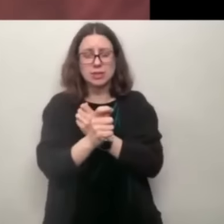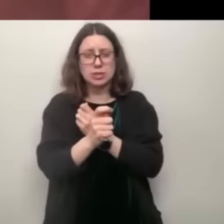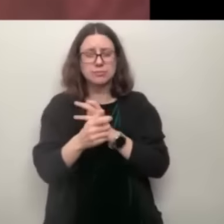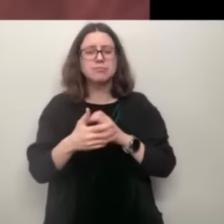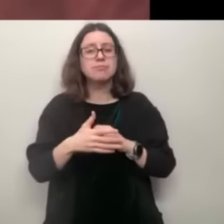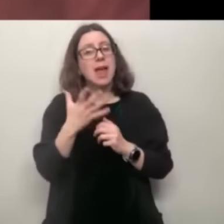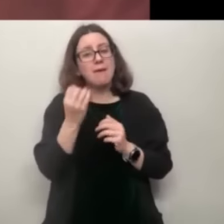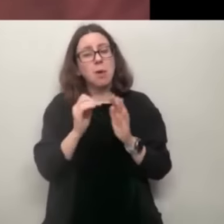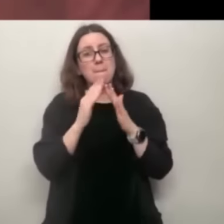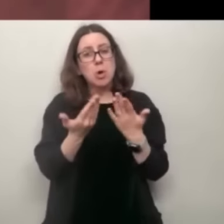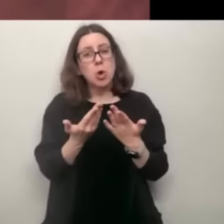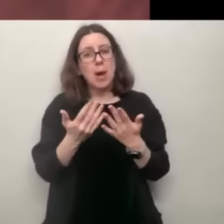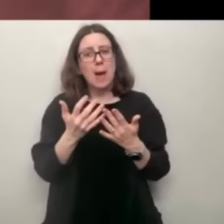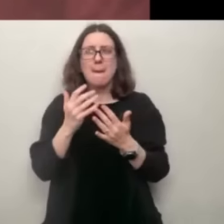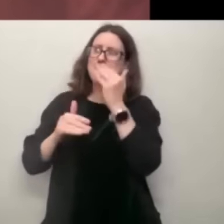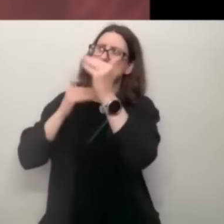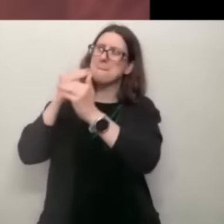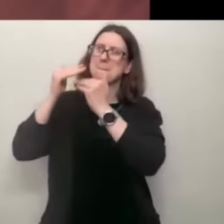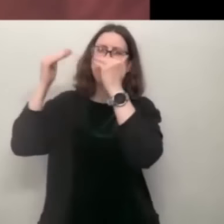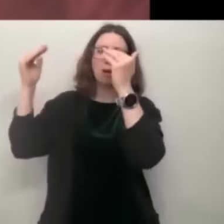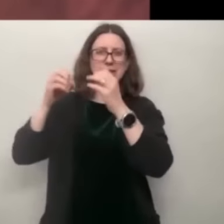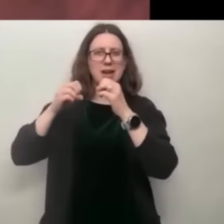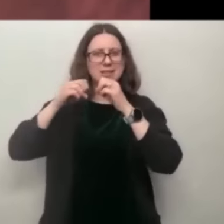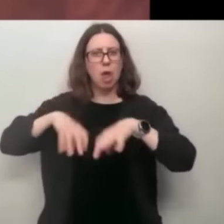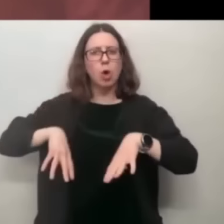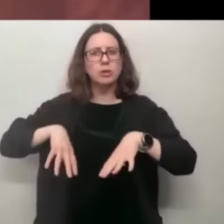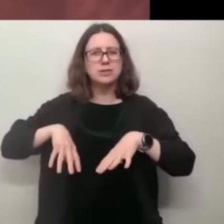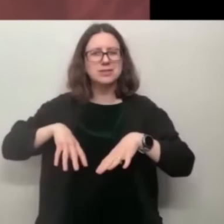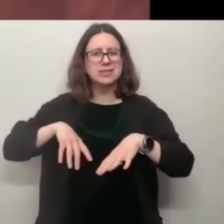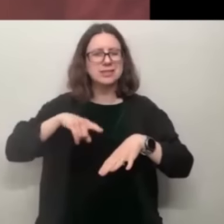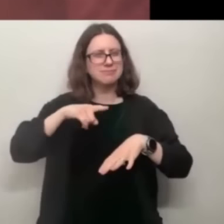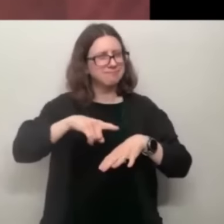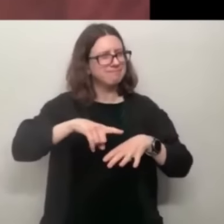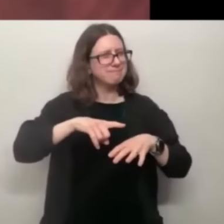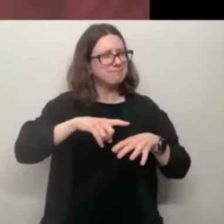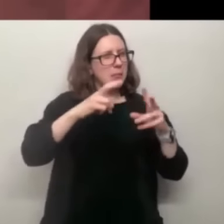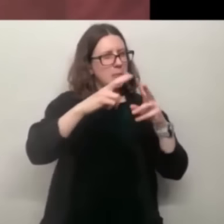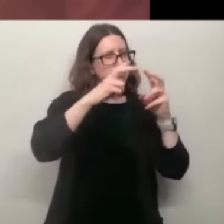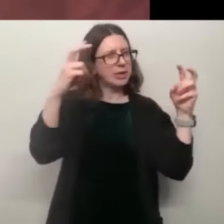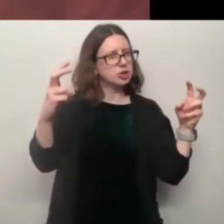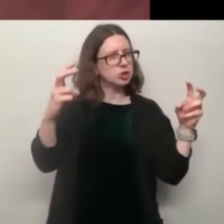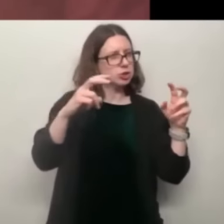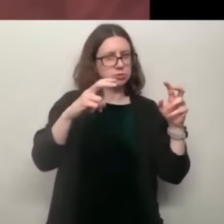with its illusion to a bridge or causeway that linked hell to our own world.